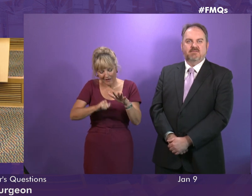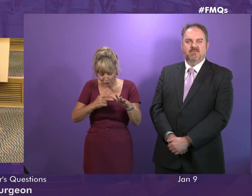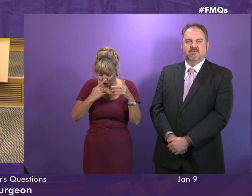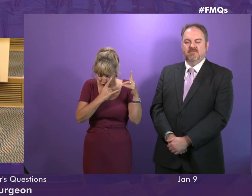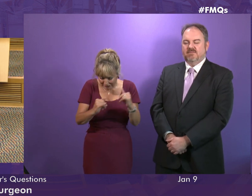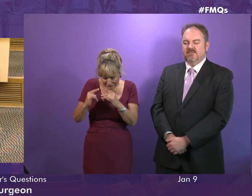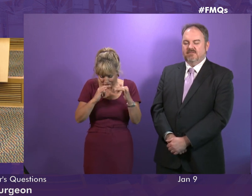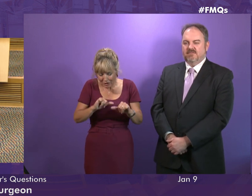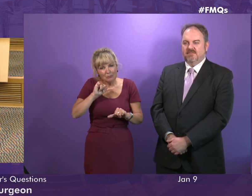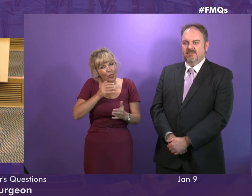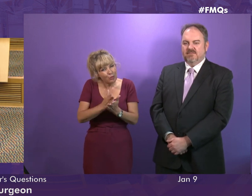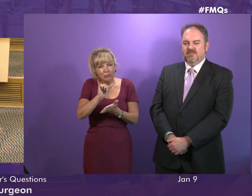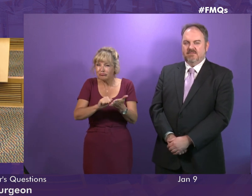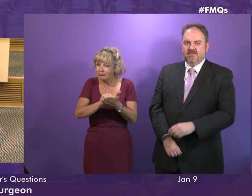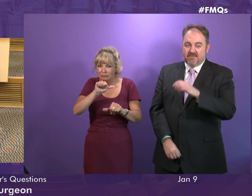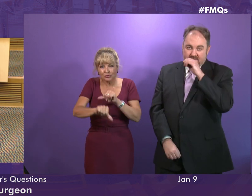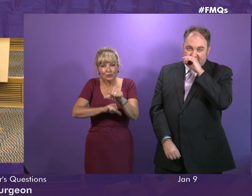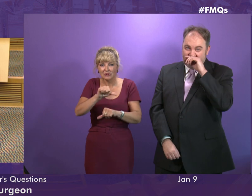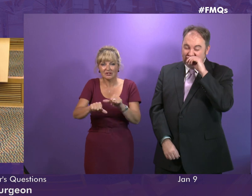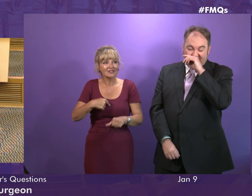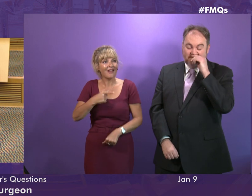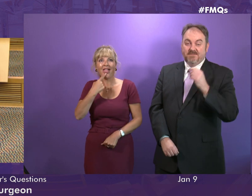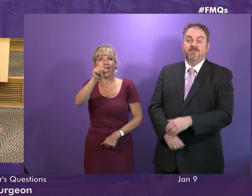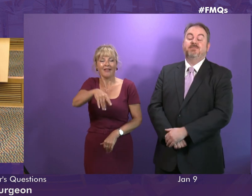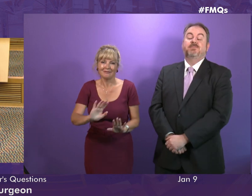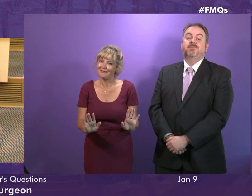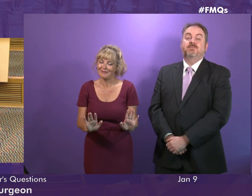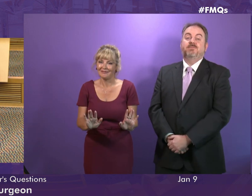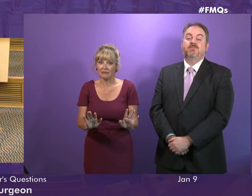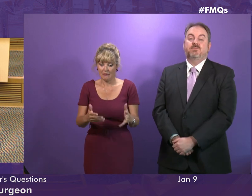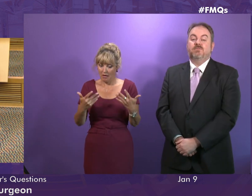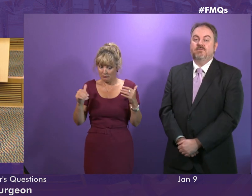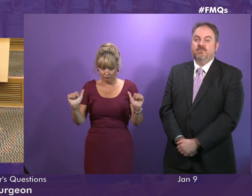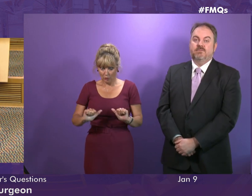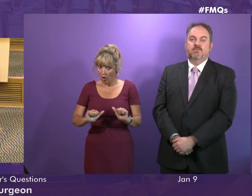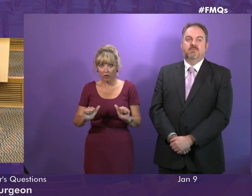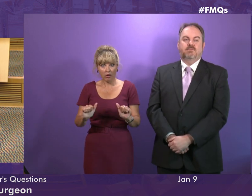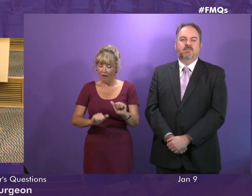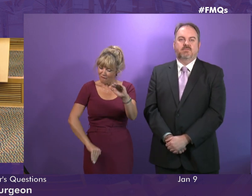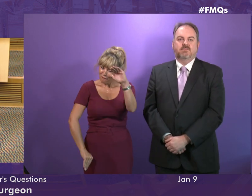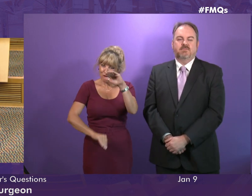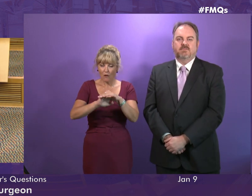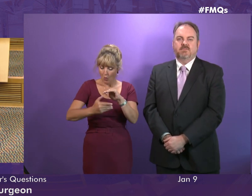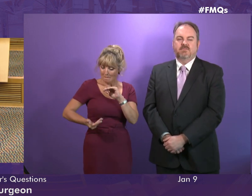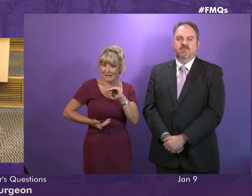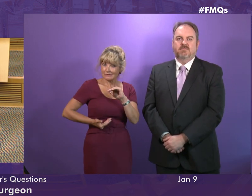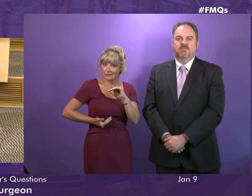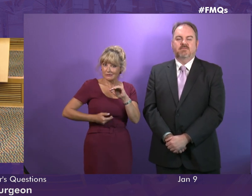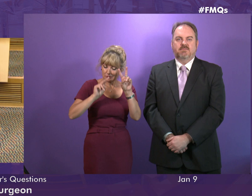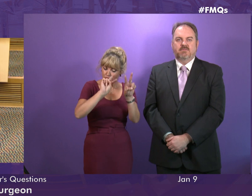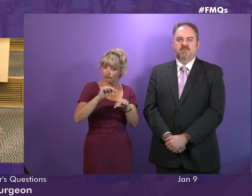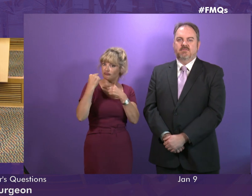There has not yet been a full appraisal of the business case that has been made for the